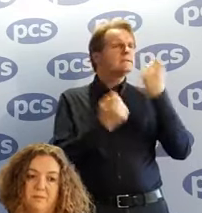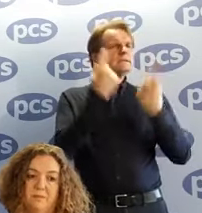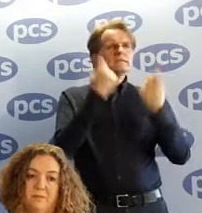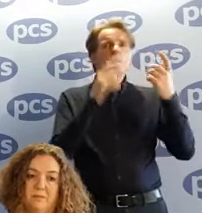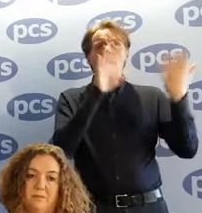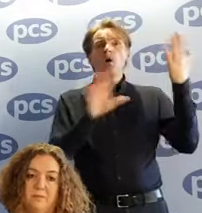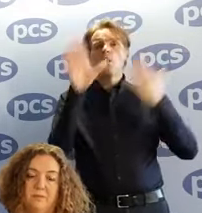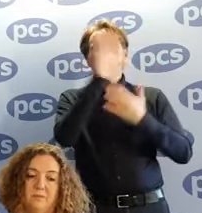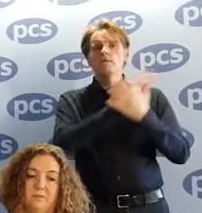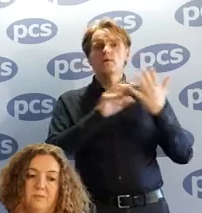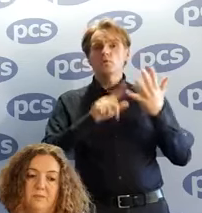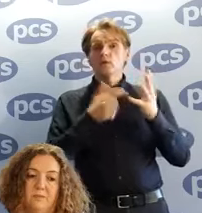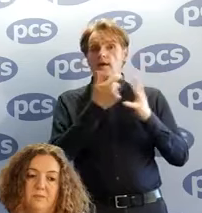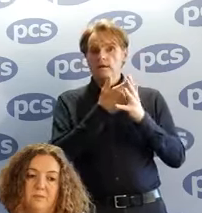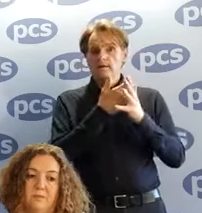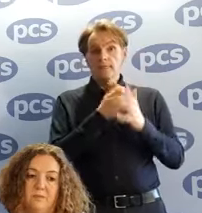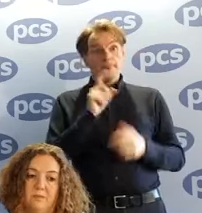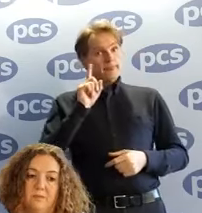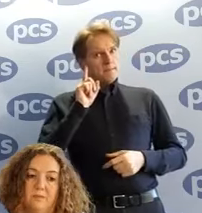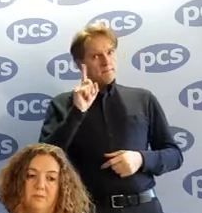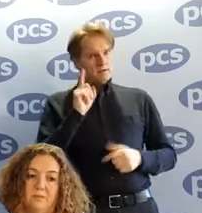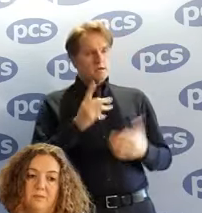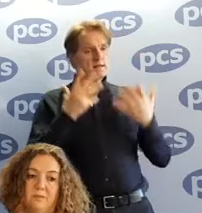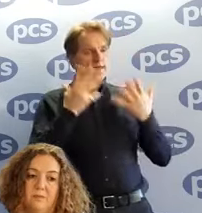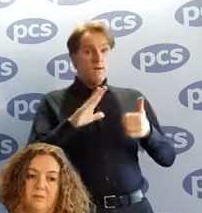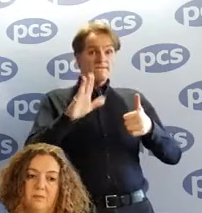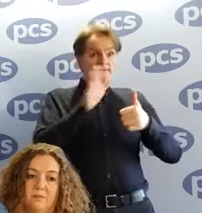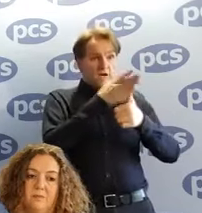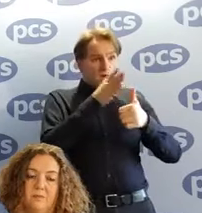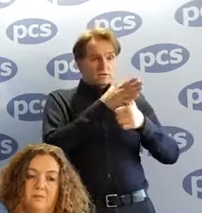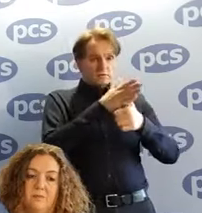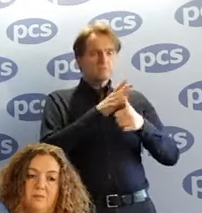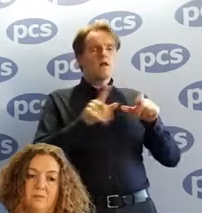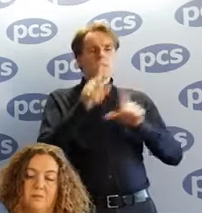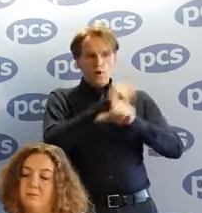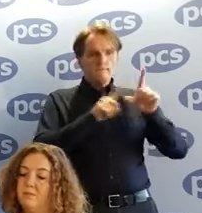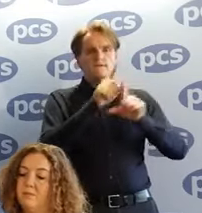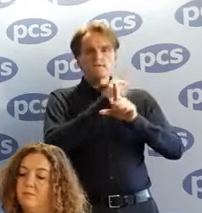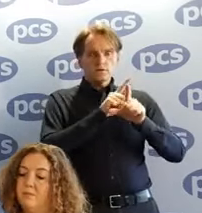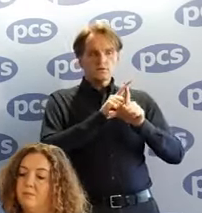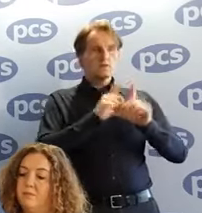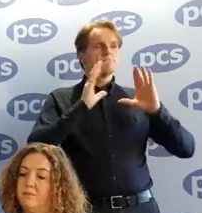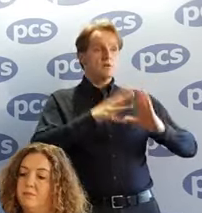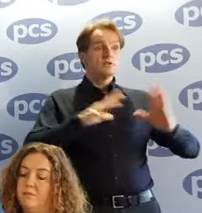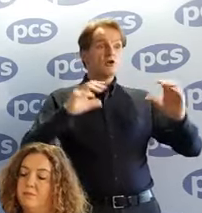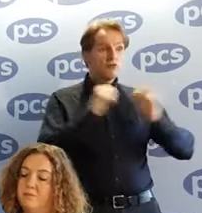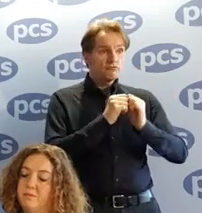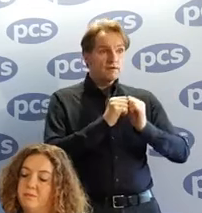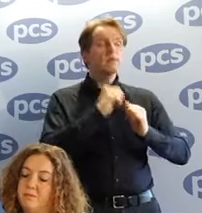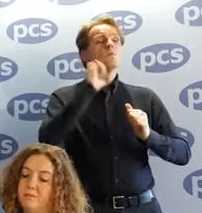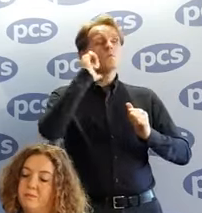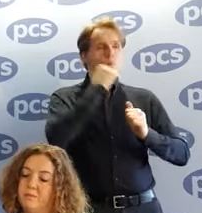obviously at the moment we have to get our conference to first of all agree that we need to move to a ballot and we're in a stage at the moment of trying to get